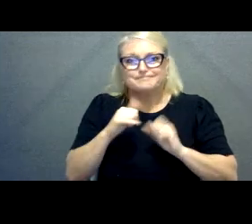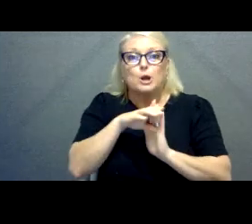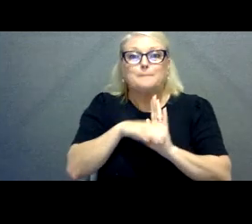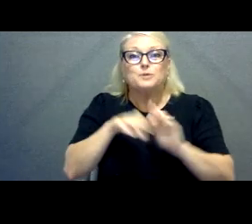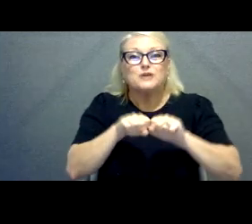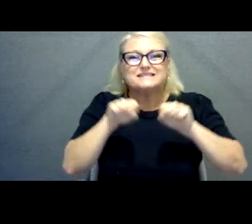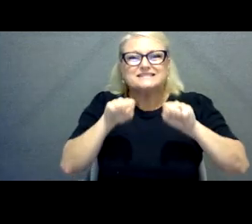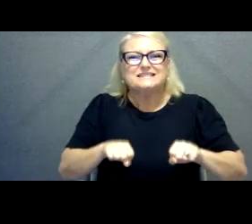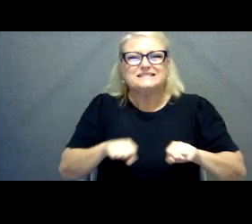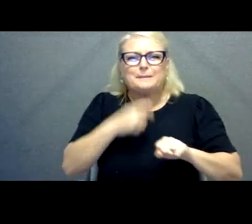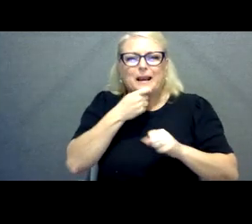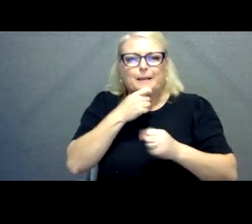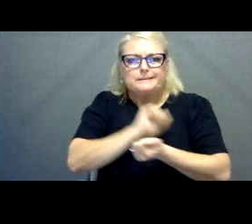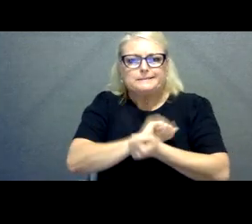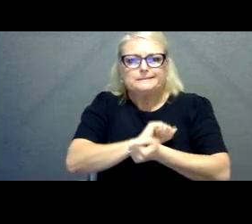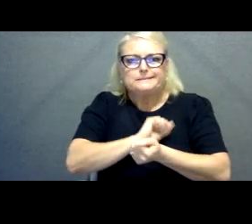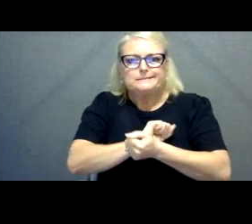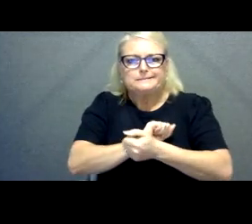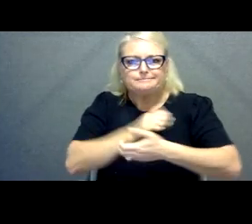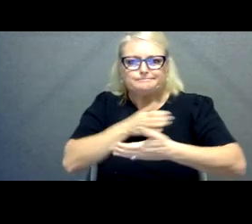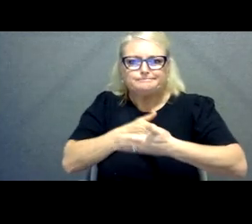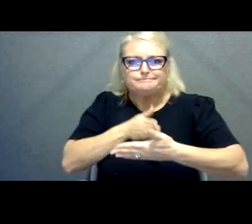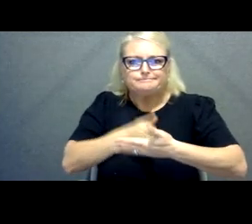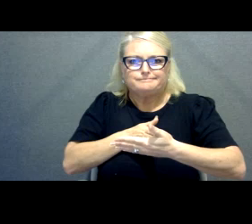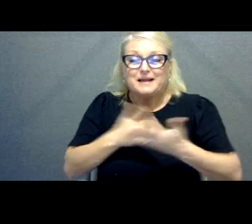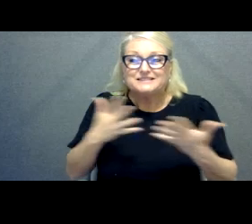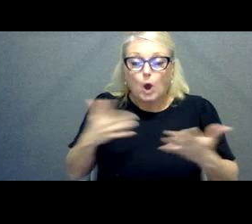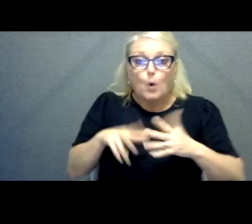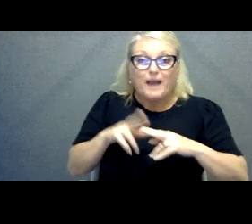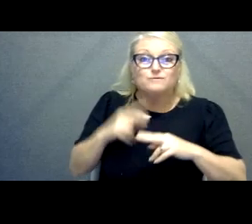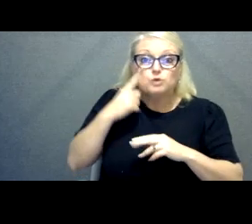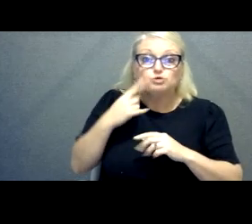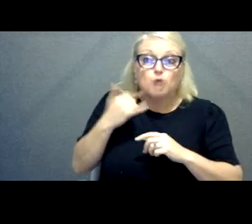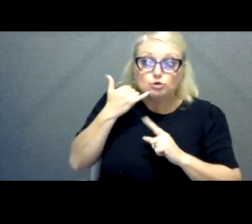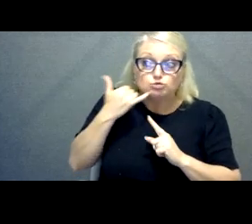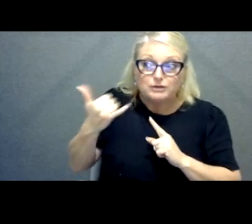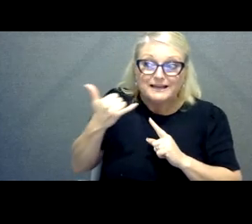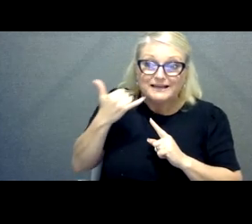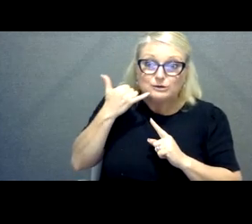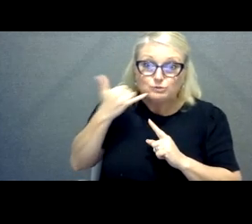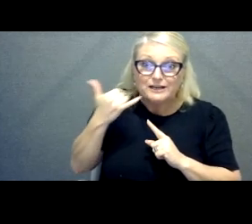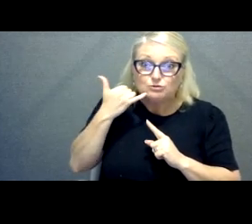day if we can't get your client over the phone we will send a letter to to your client asking